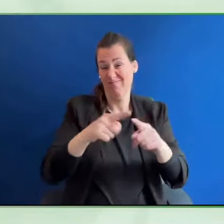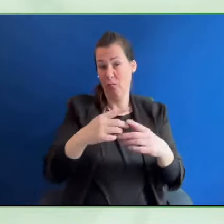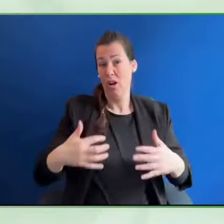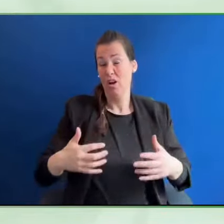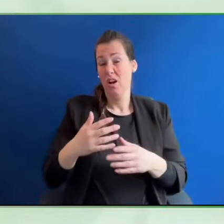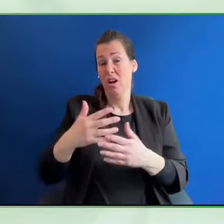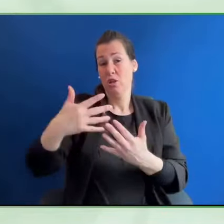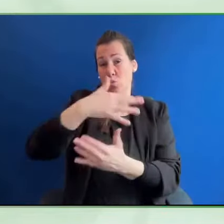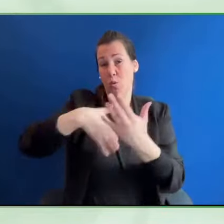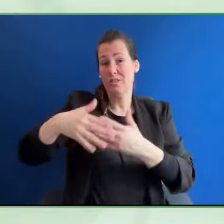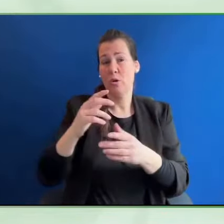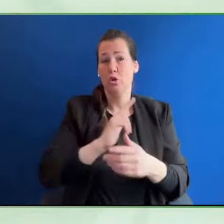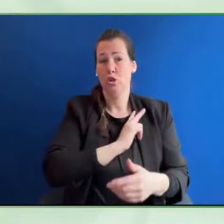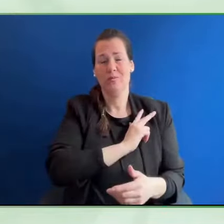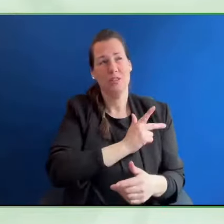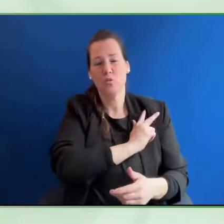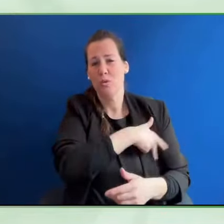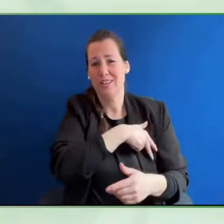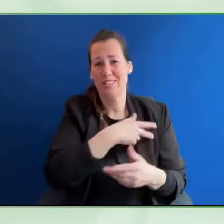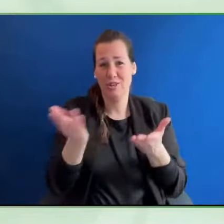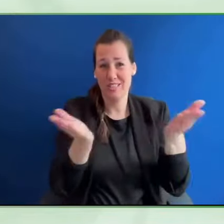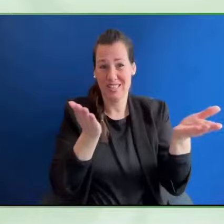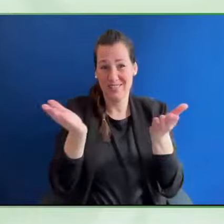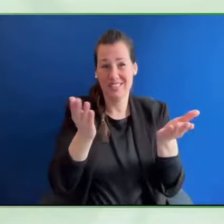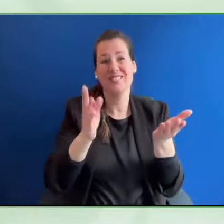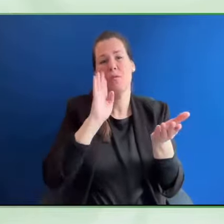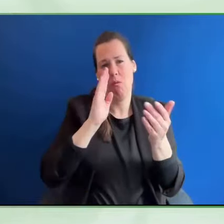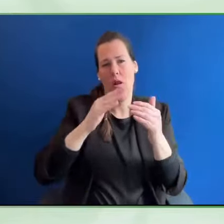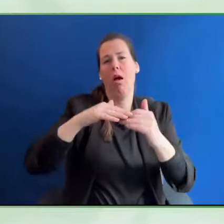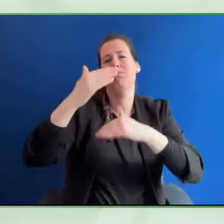are trying to help with.